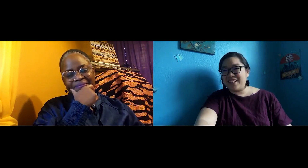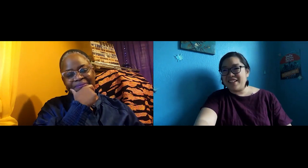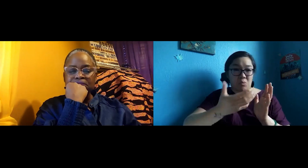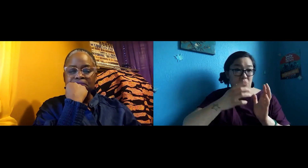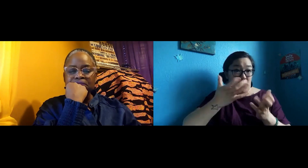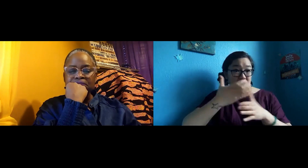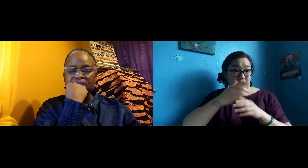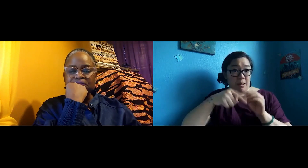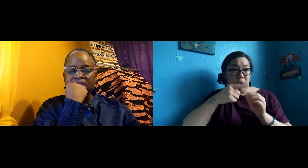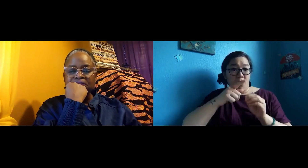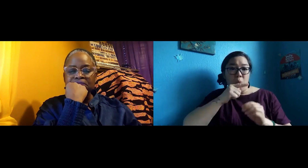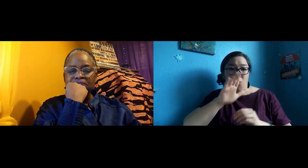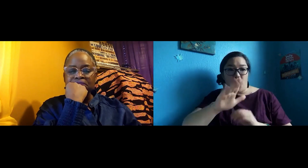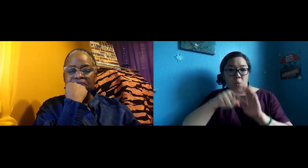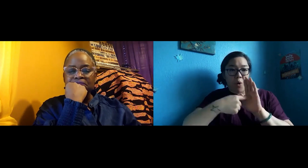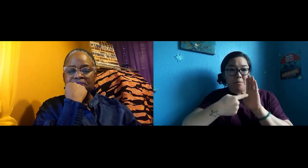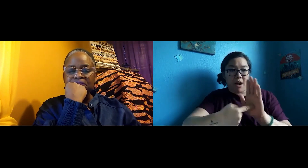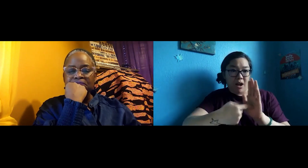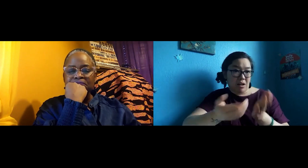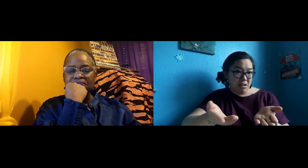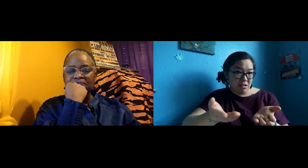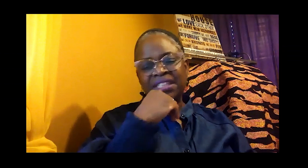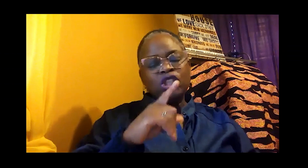All right, we'll keep that in mind. Would you like to talk about who your role models are?